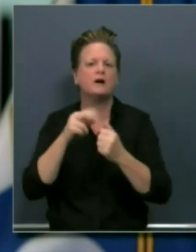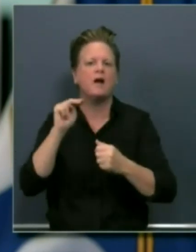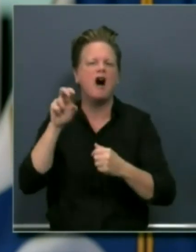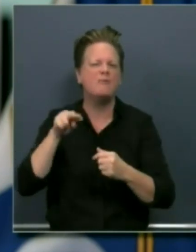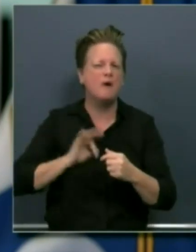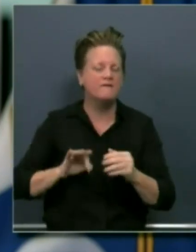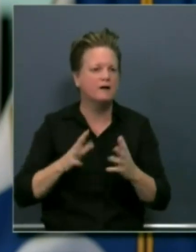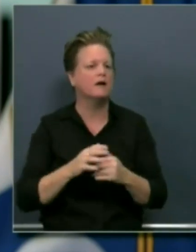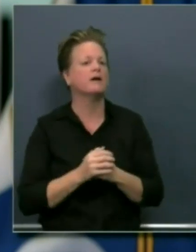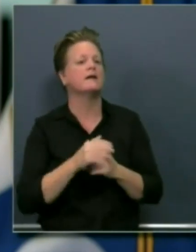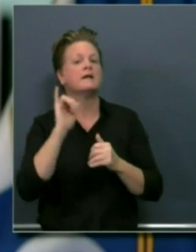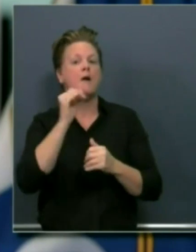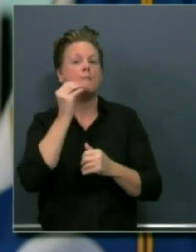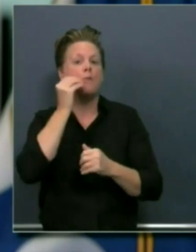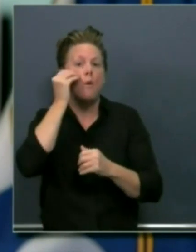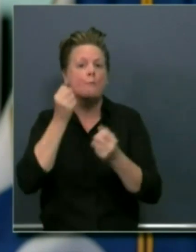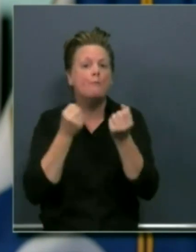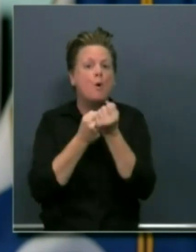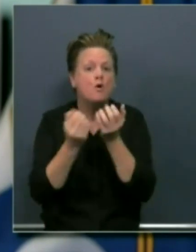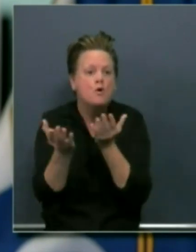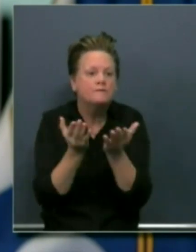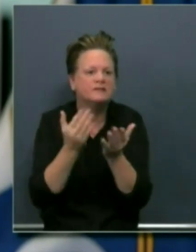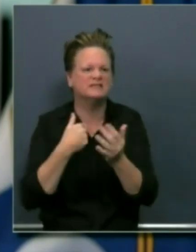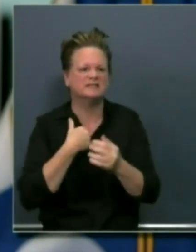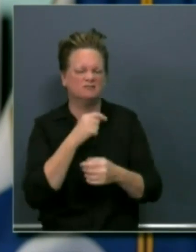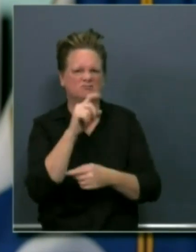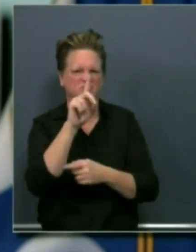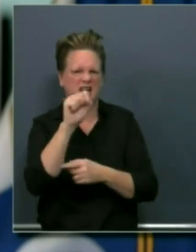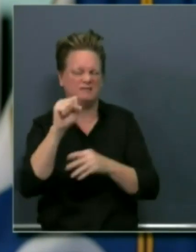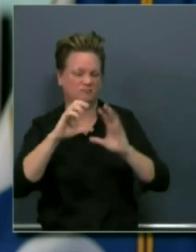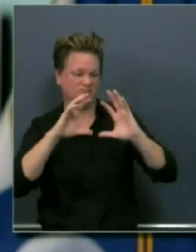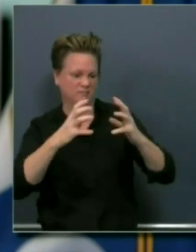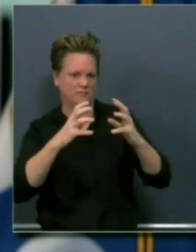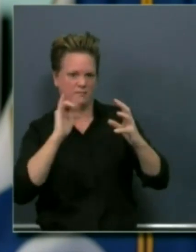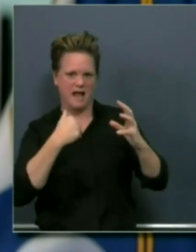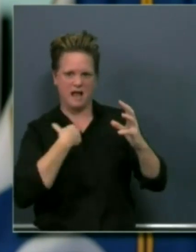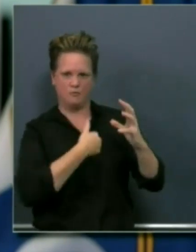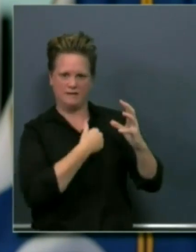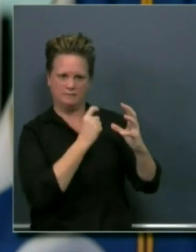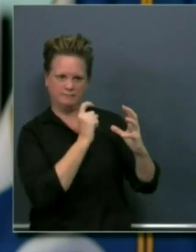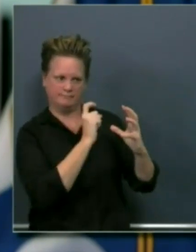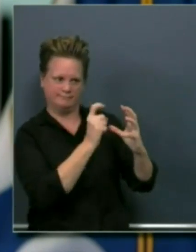ONE SPECIFICALLY TO OUR DEPARTMENT OF SOCIAL SERVICES TO OUR CHILDCARE FACILITIES